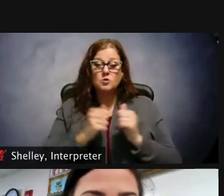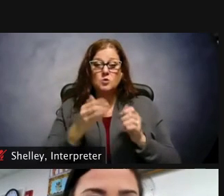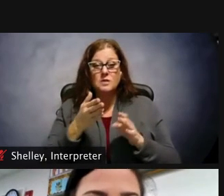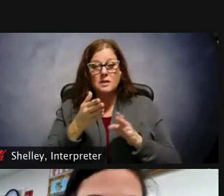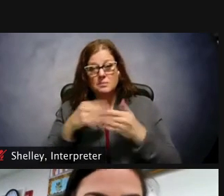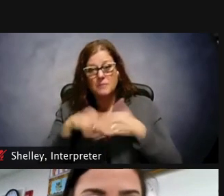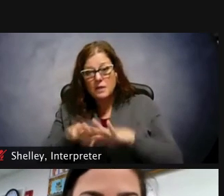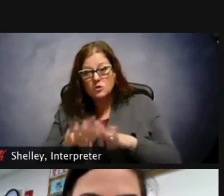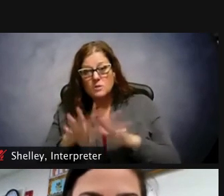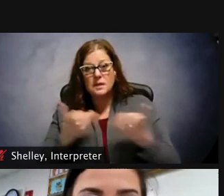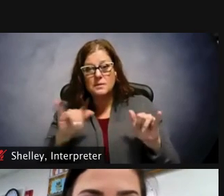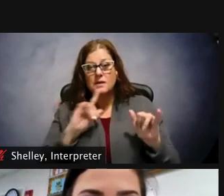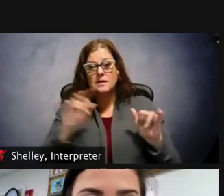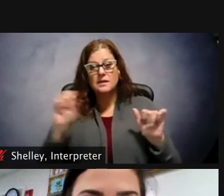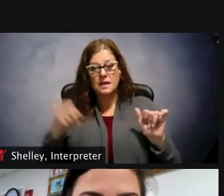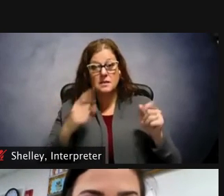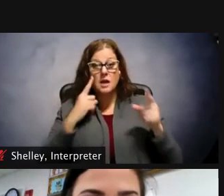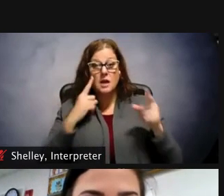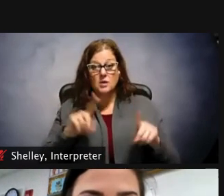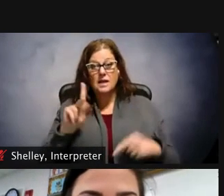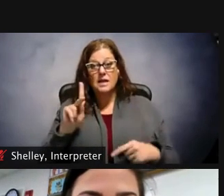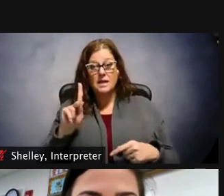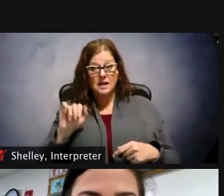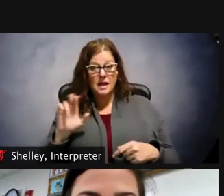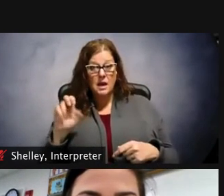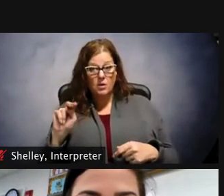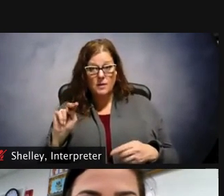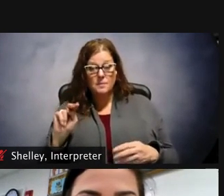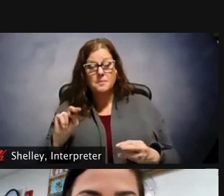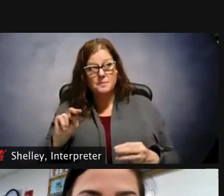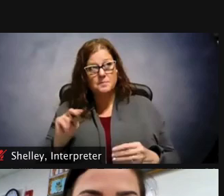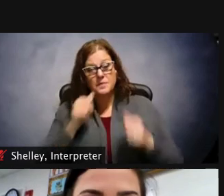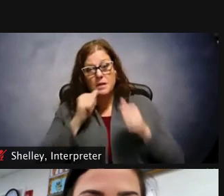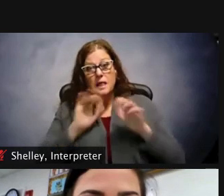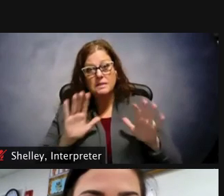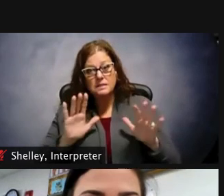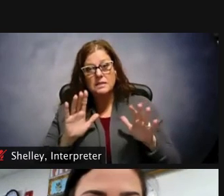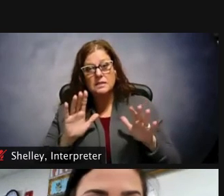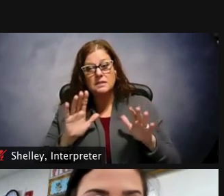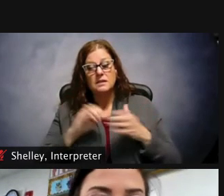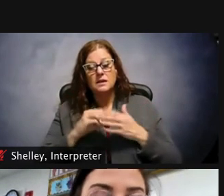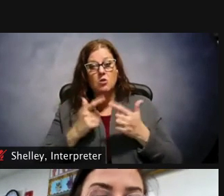Definitely, yes I agree, Karen that is a blessing when you're in a very large district.